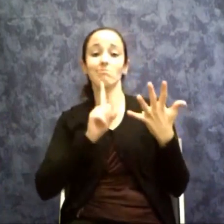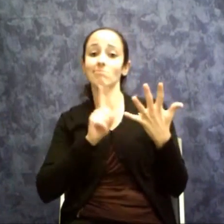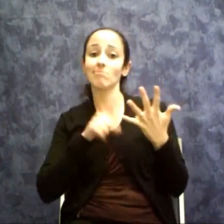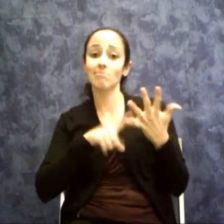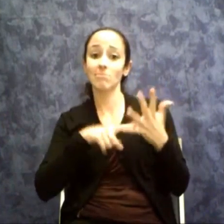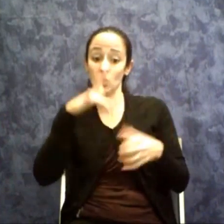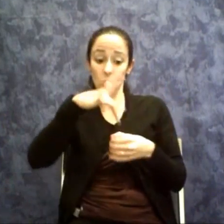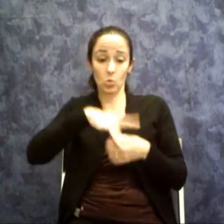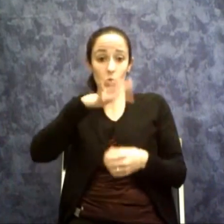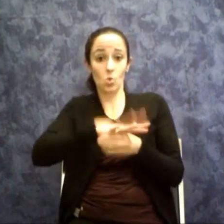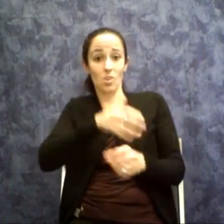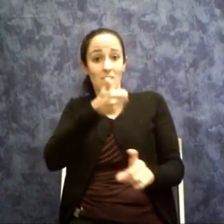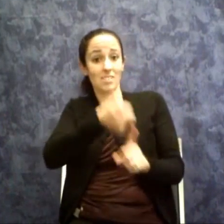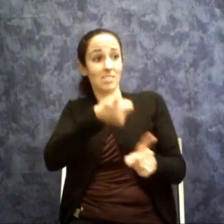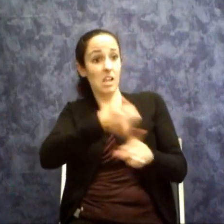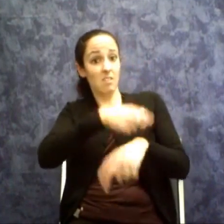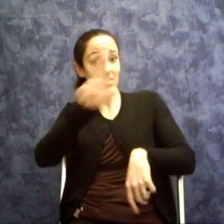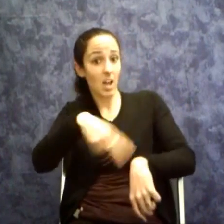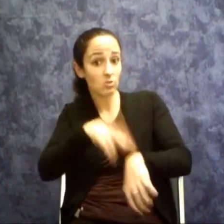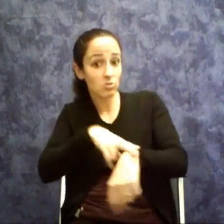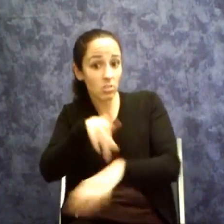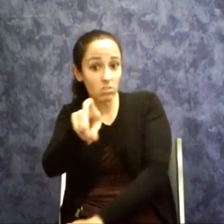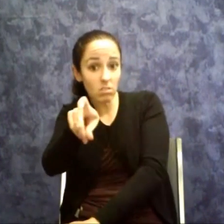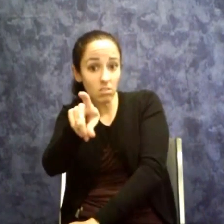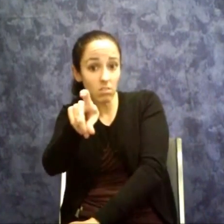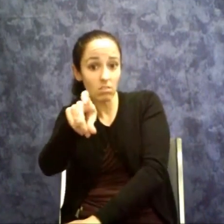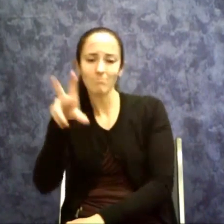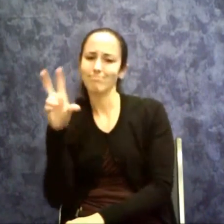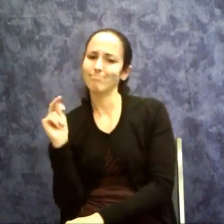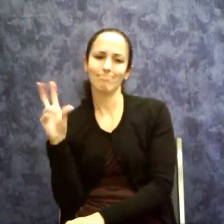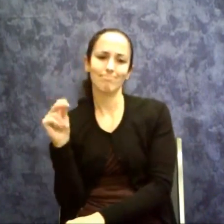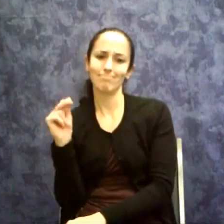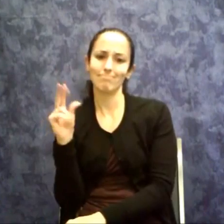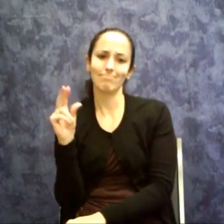Reason #5: Is soda natural? No.